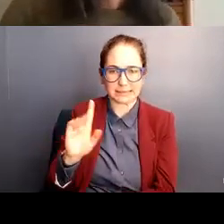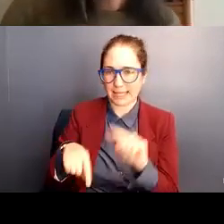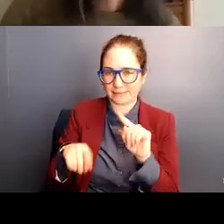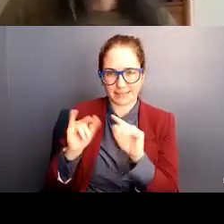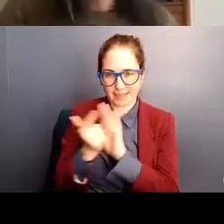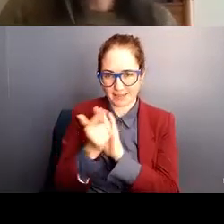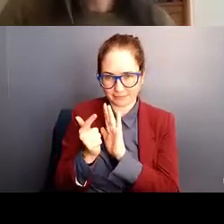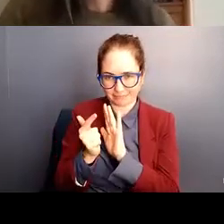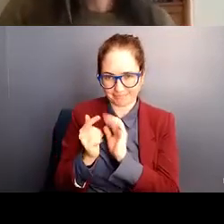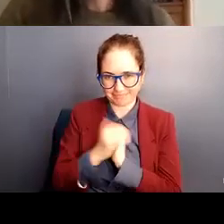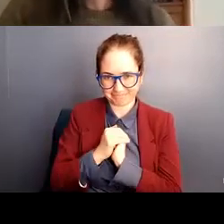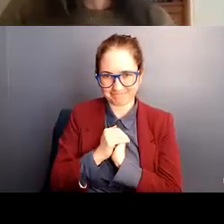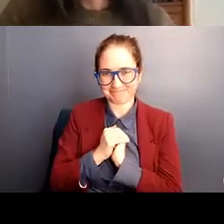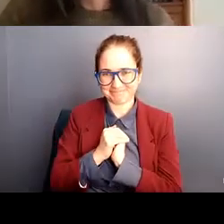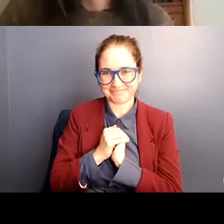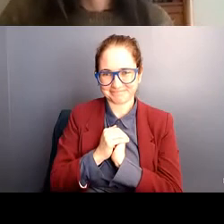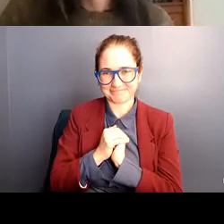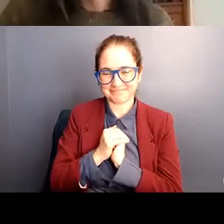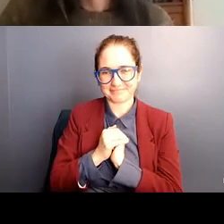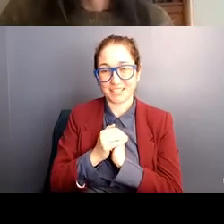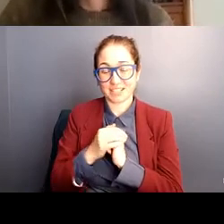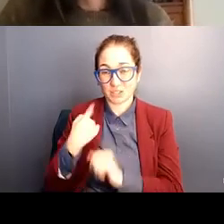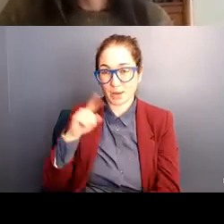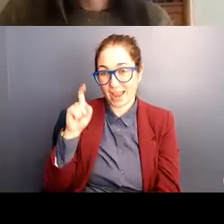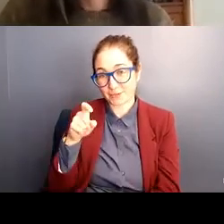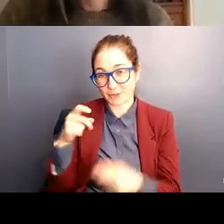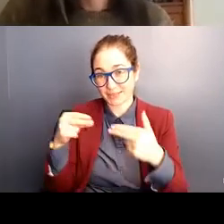So that is the do we have to slide which is probably my least